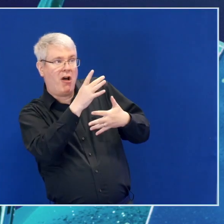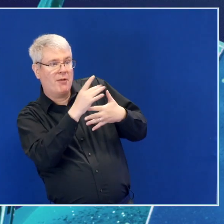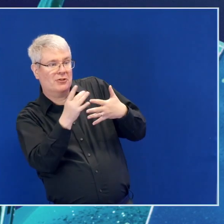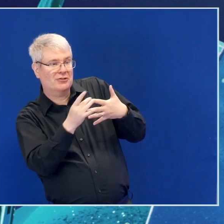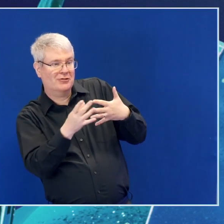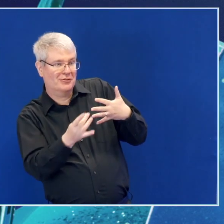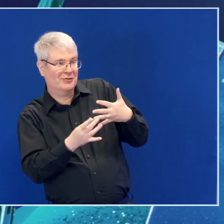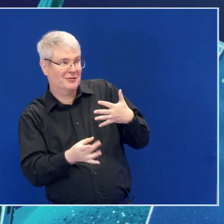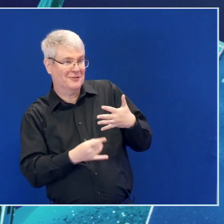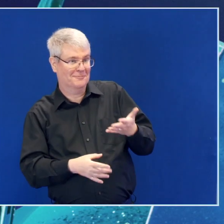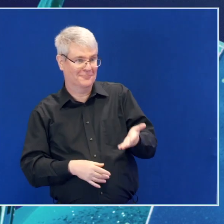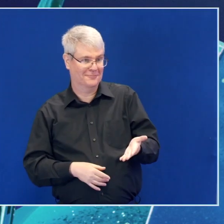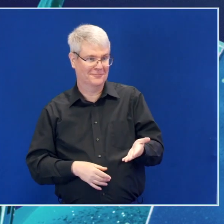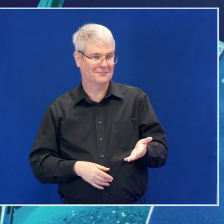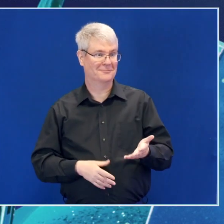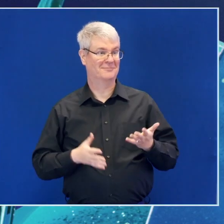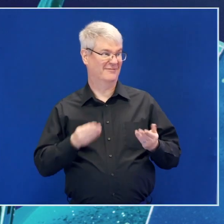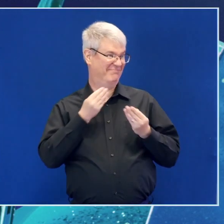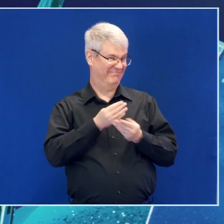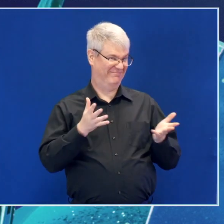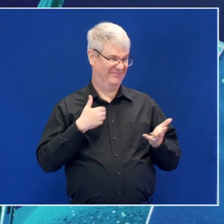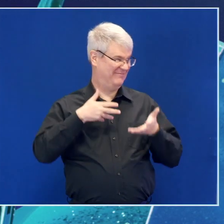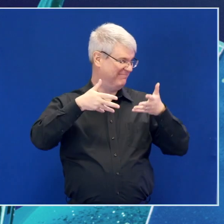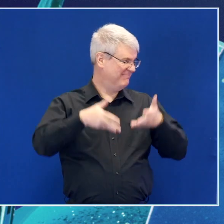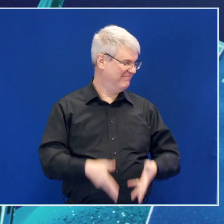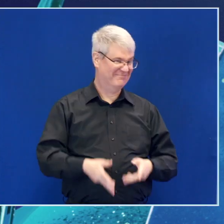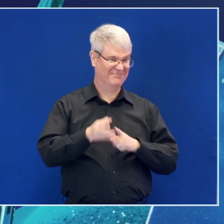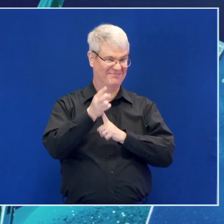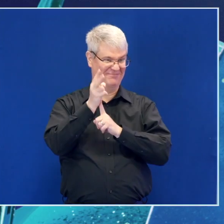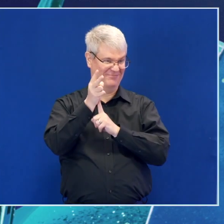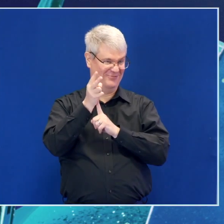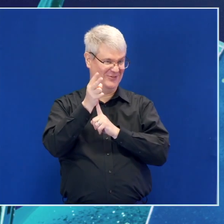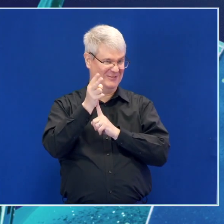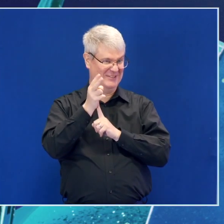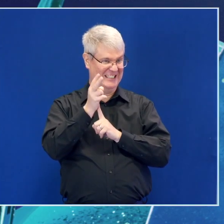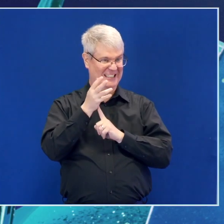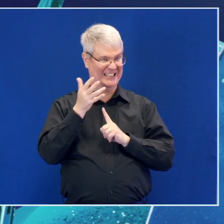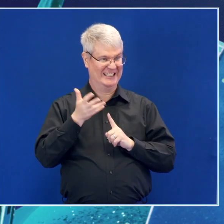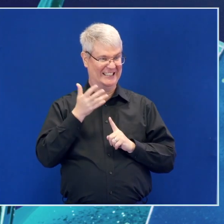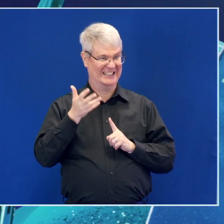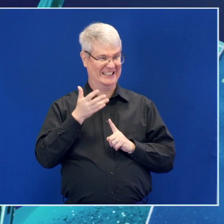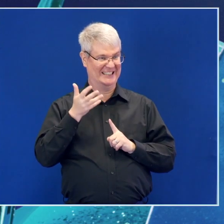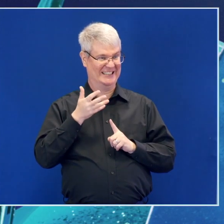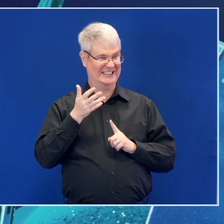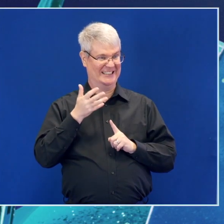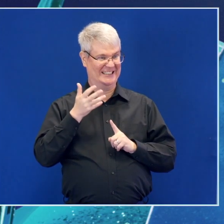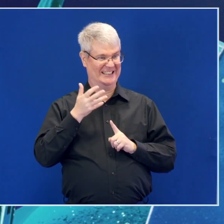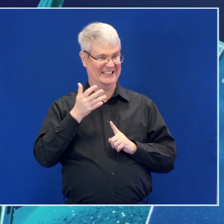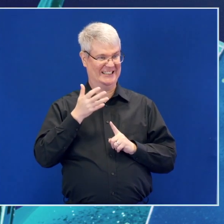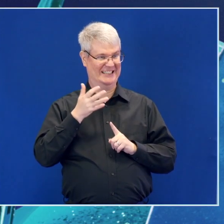Well, we have two minutes left. I know that we're going to stay here. If you have any questions, please feel free